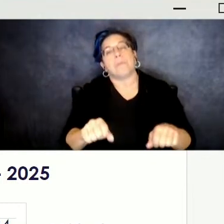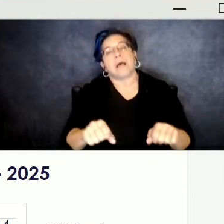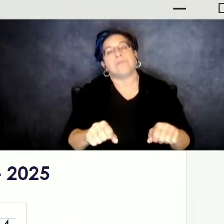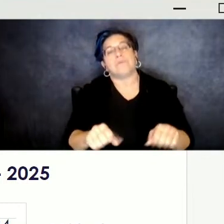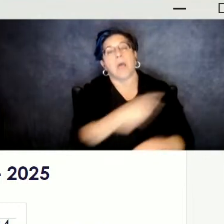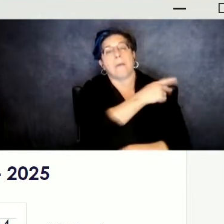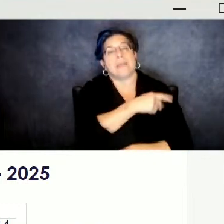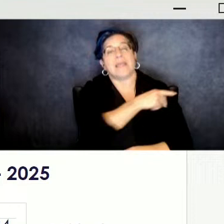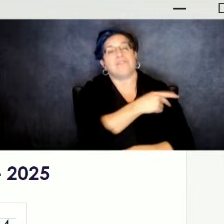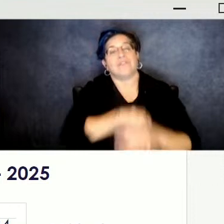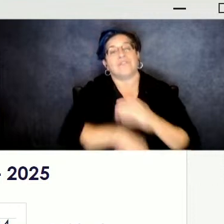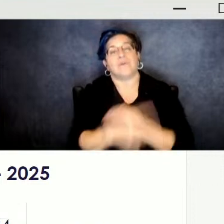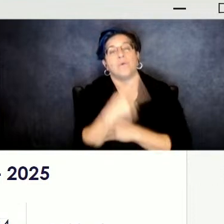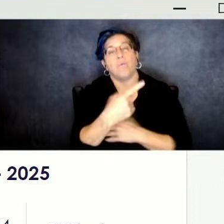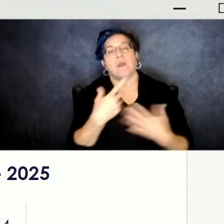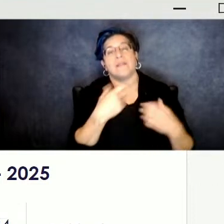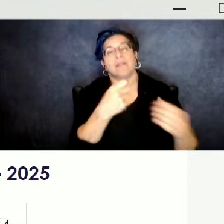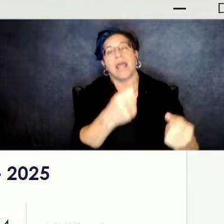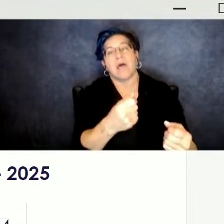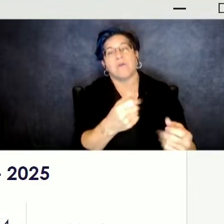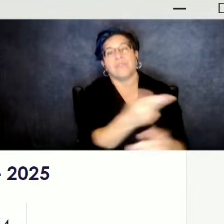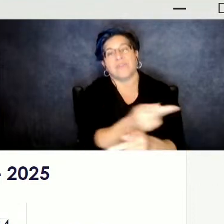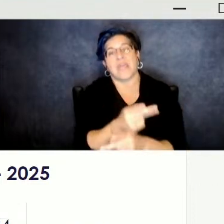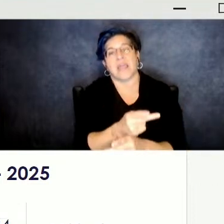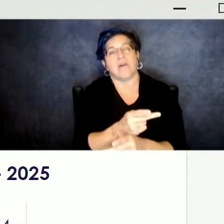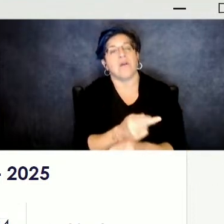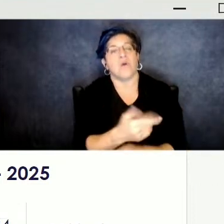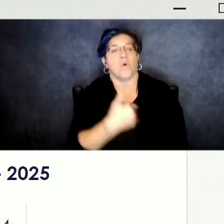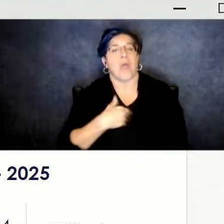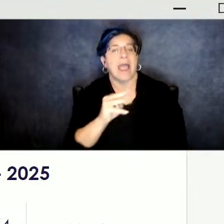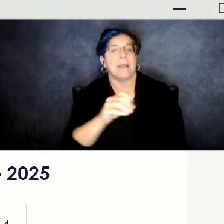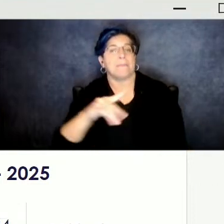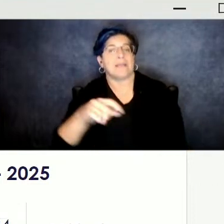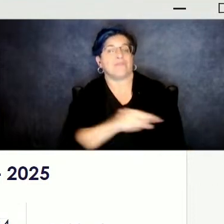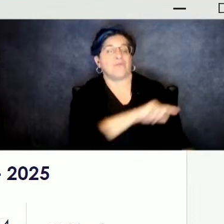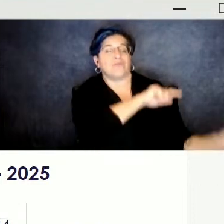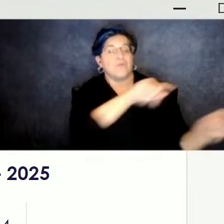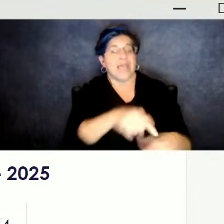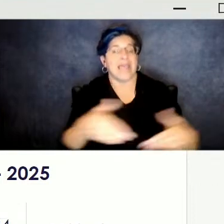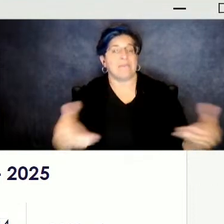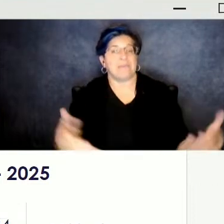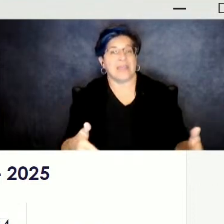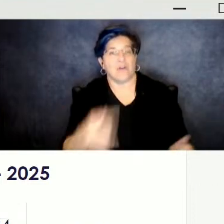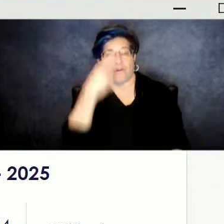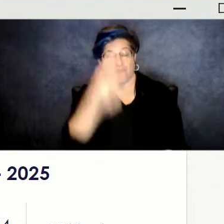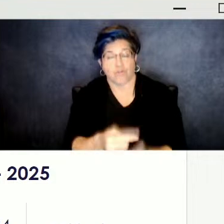THERE'S ALSO POSSIBLE THAT THERE WAS A PATIENT AT ONE OF